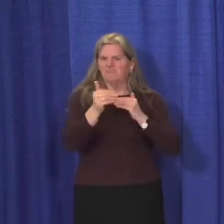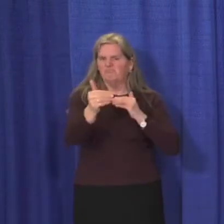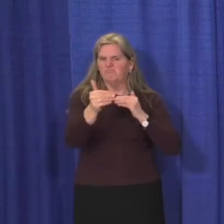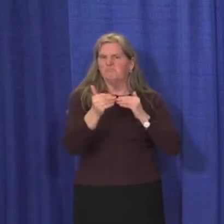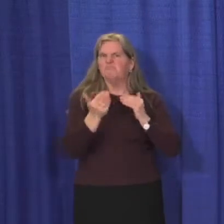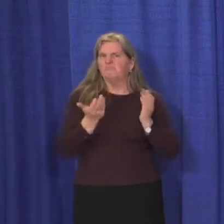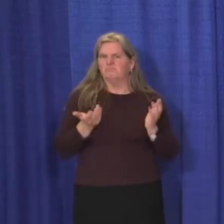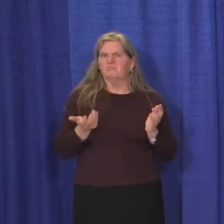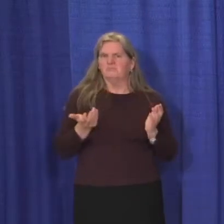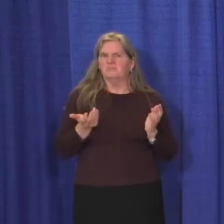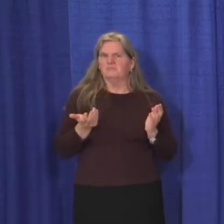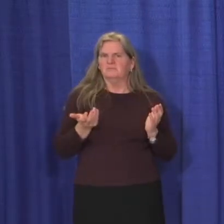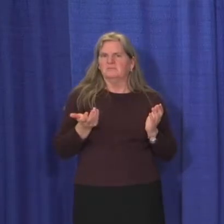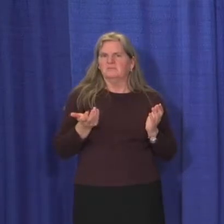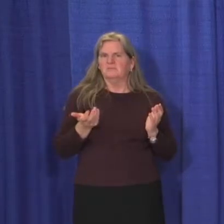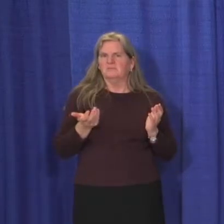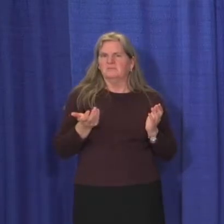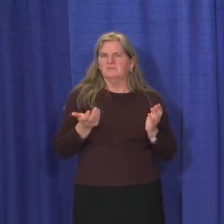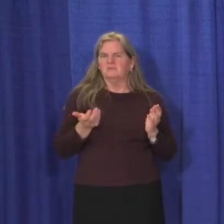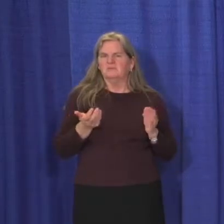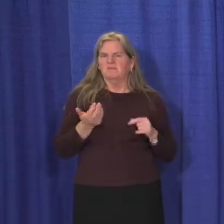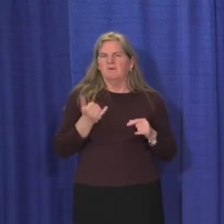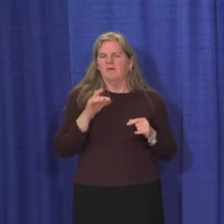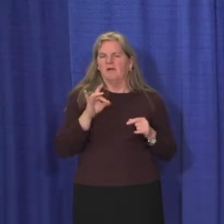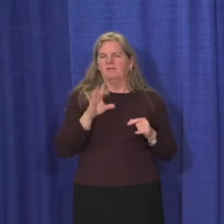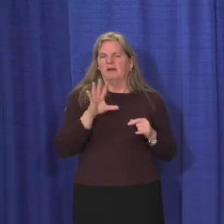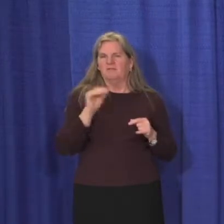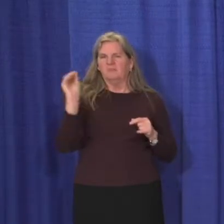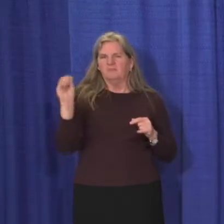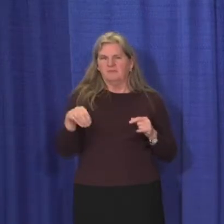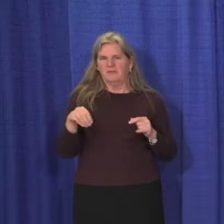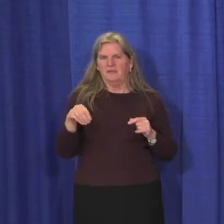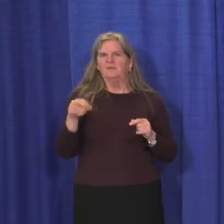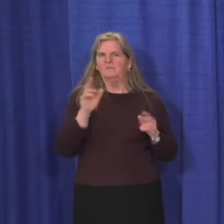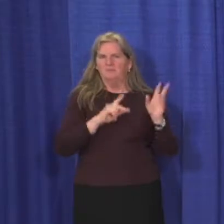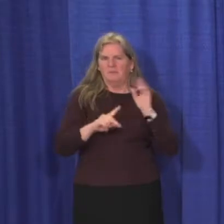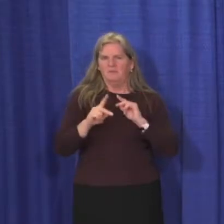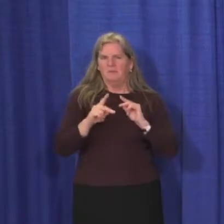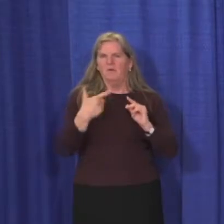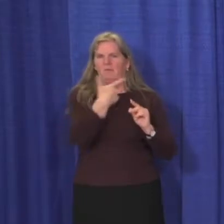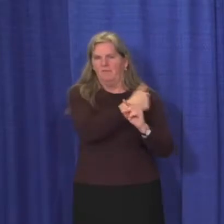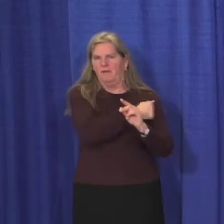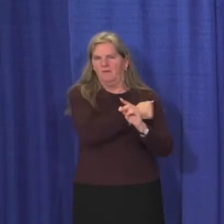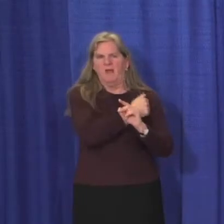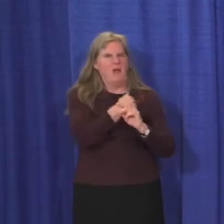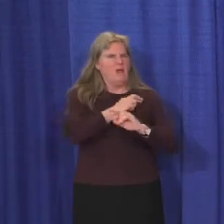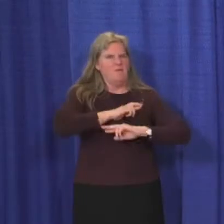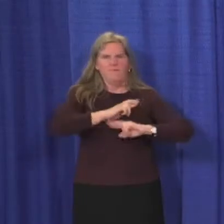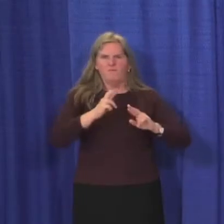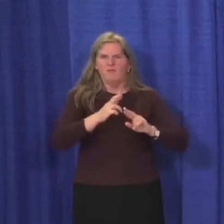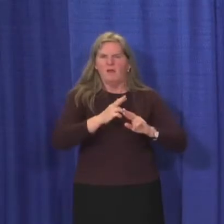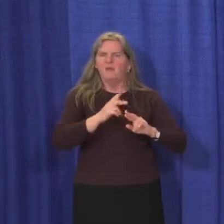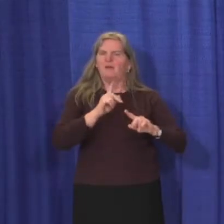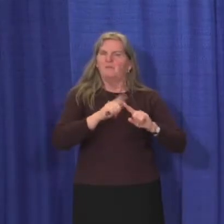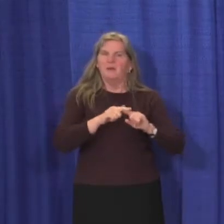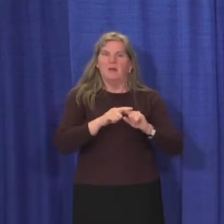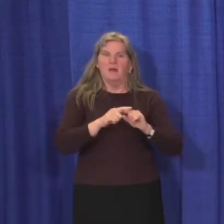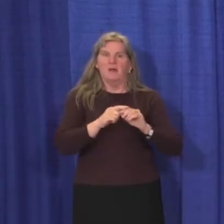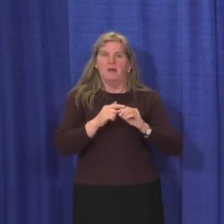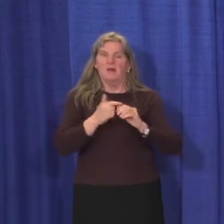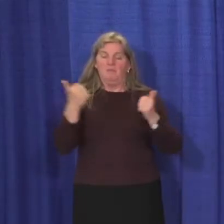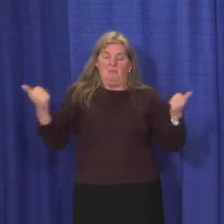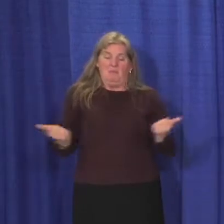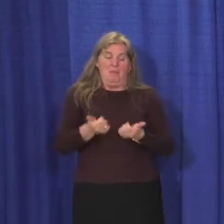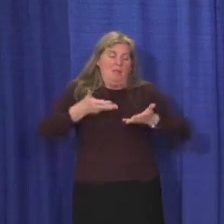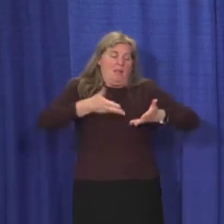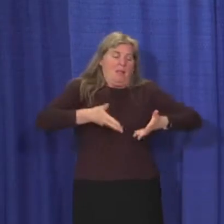quarter we've been, you know,